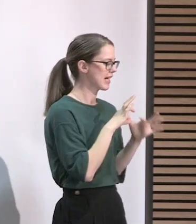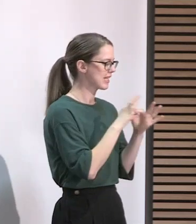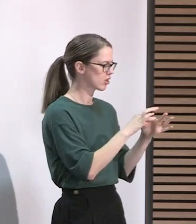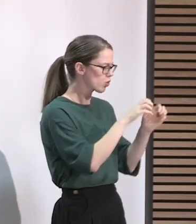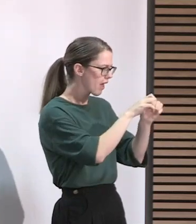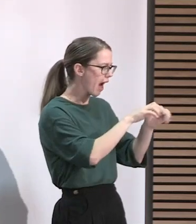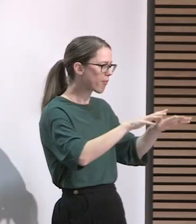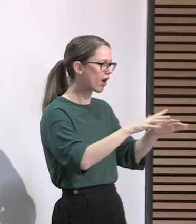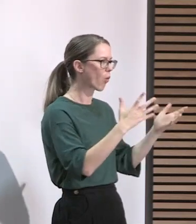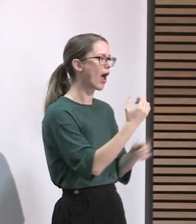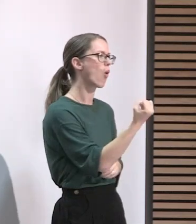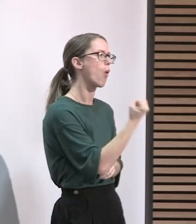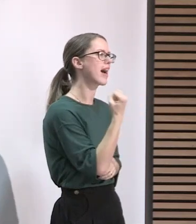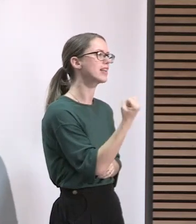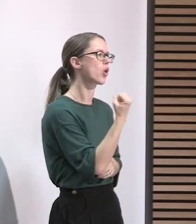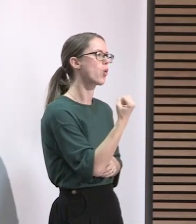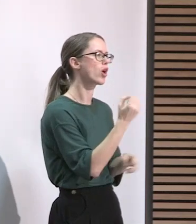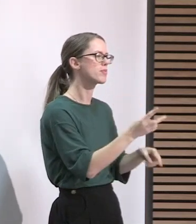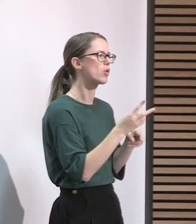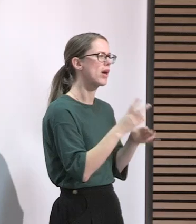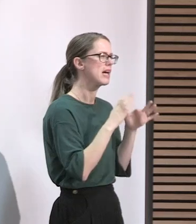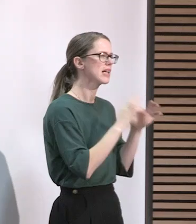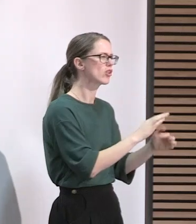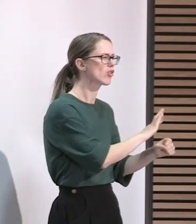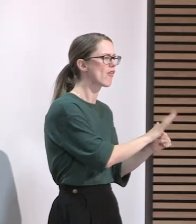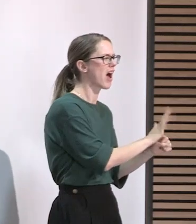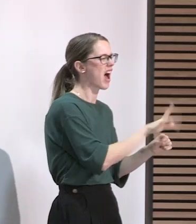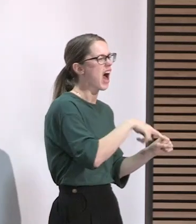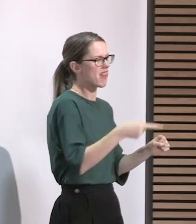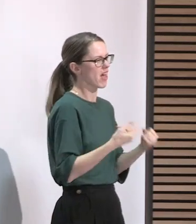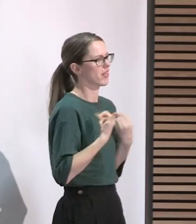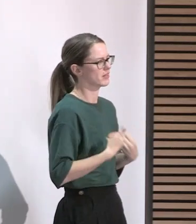outbreak. There is an additional person connected to